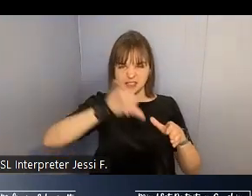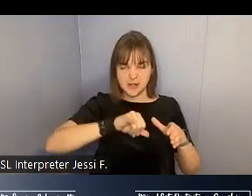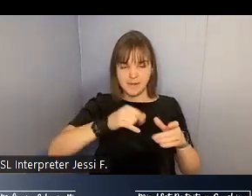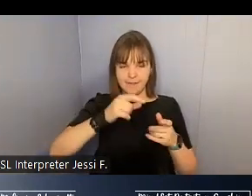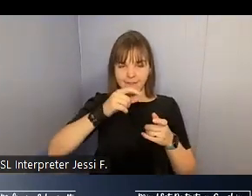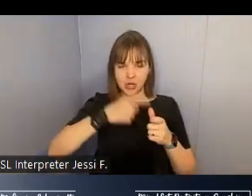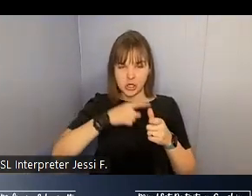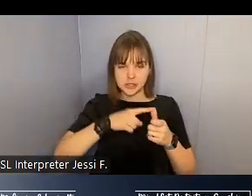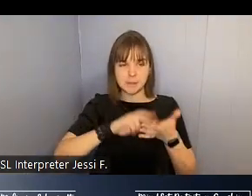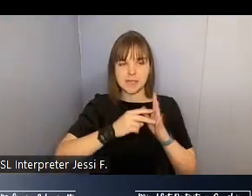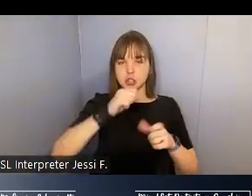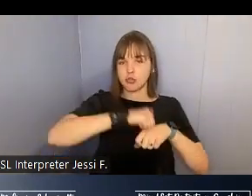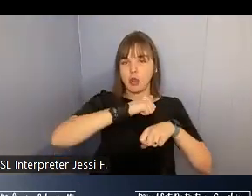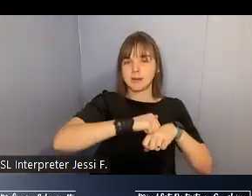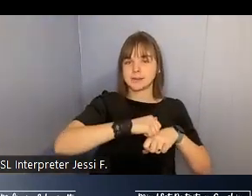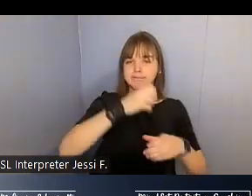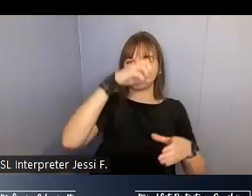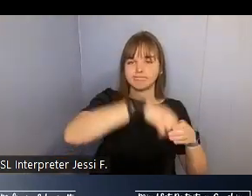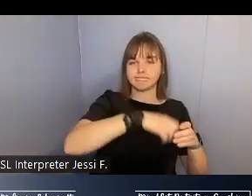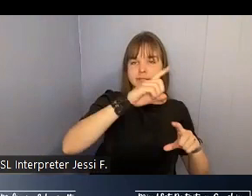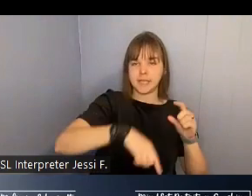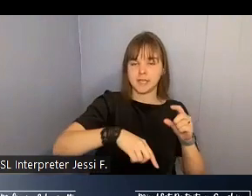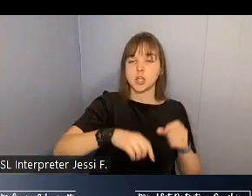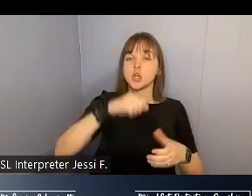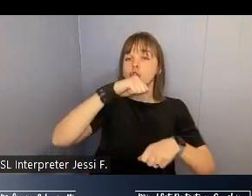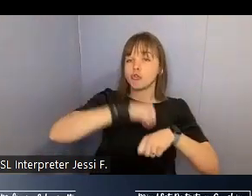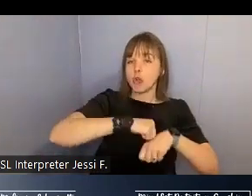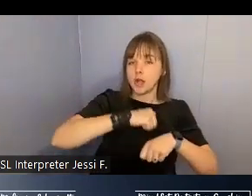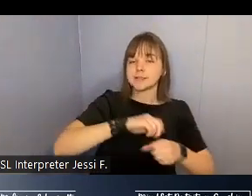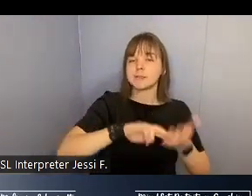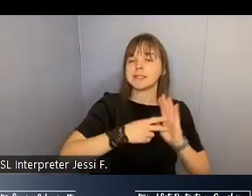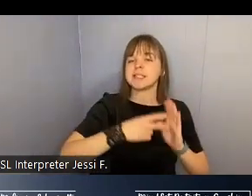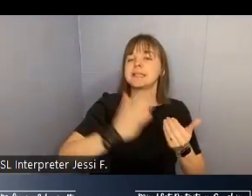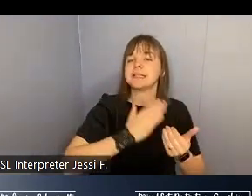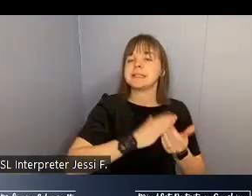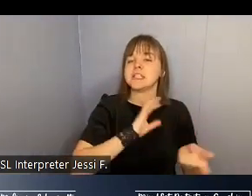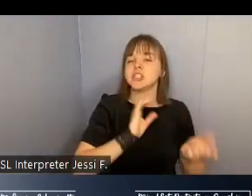What are the biggest obstacles standing in your way? And how can you make one or two small changes?